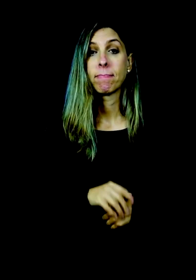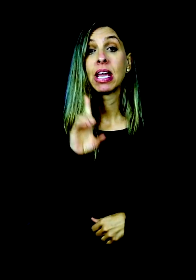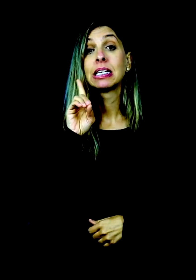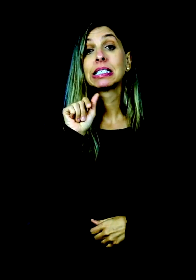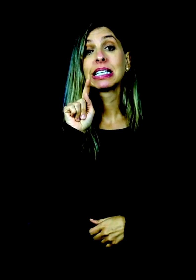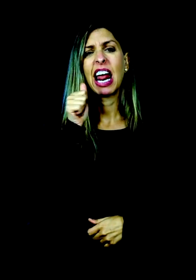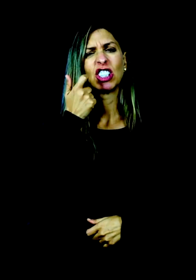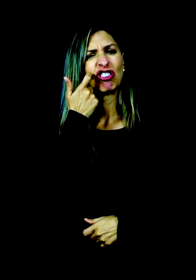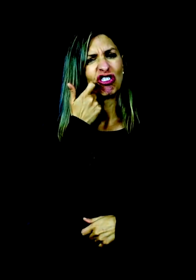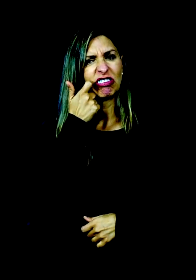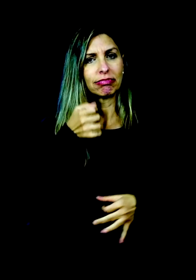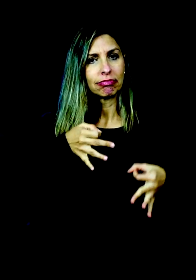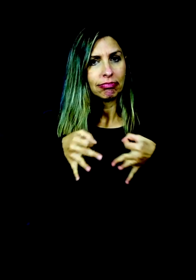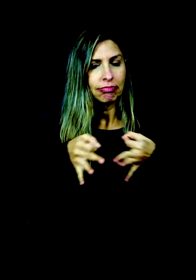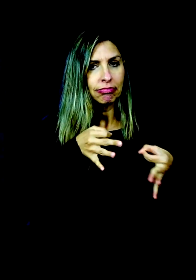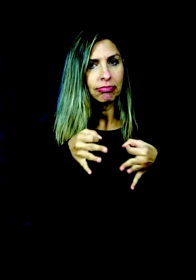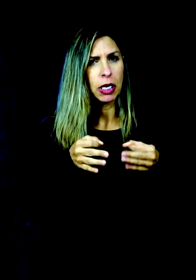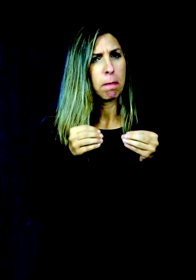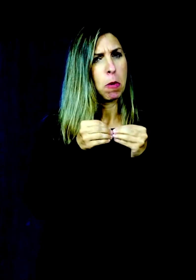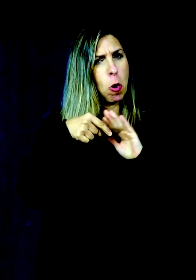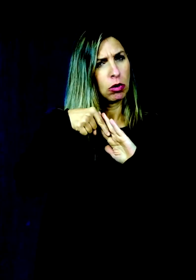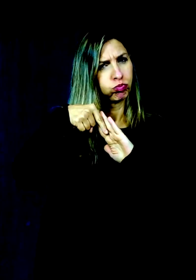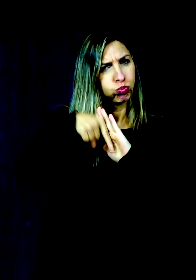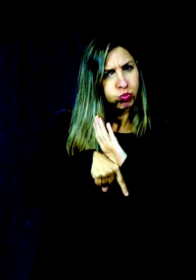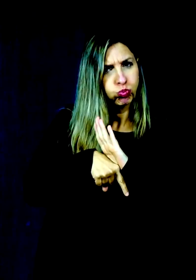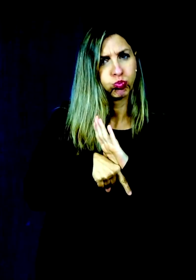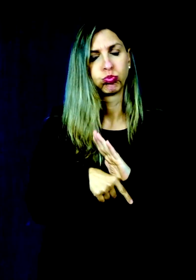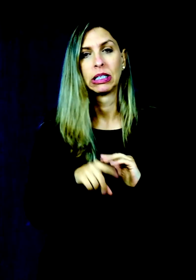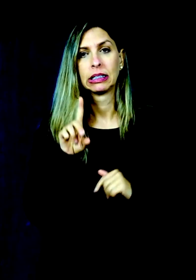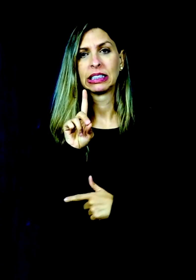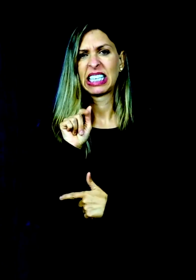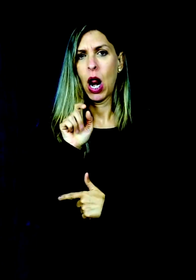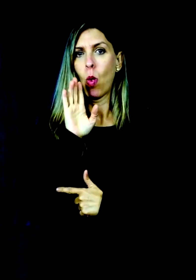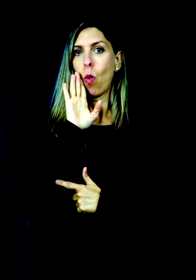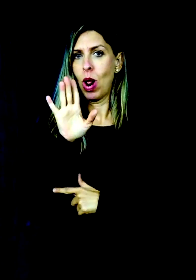This and more data will be reported